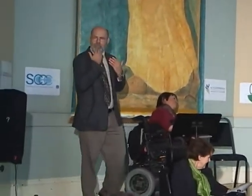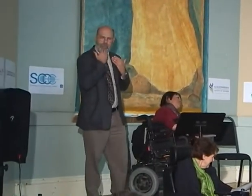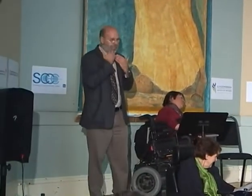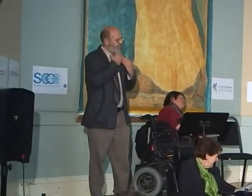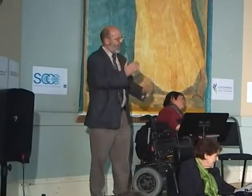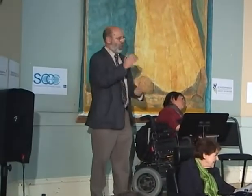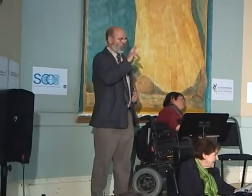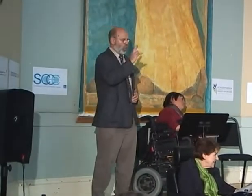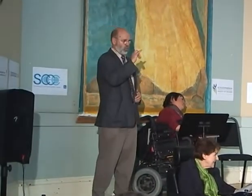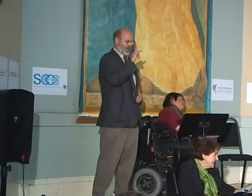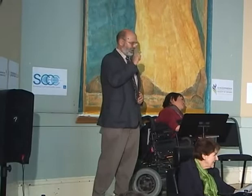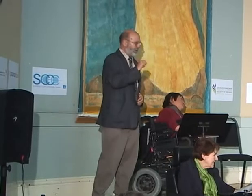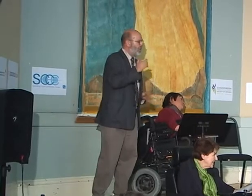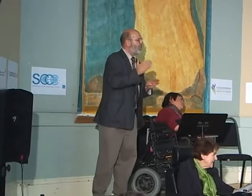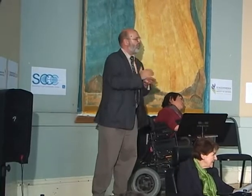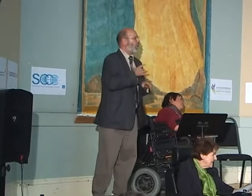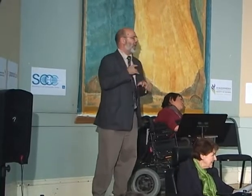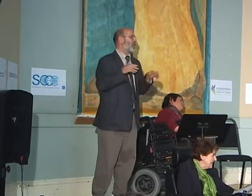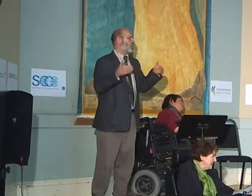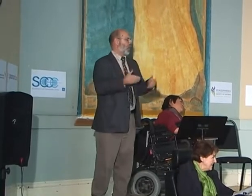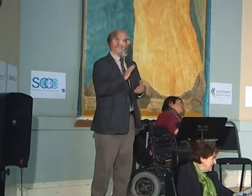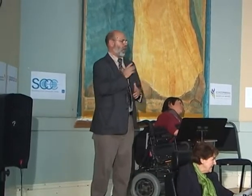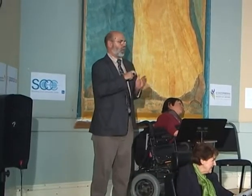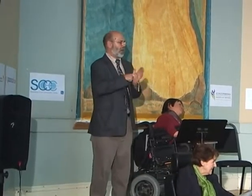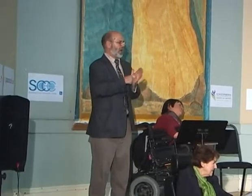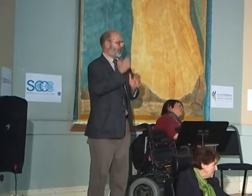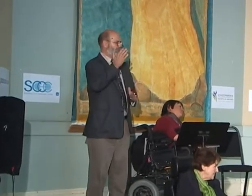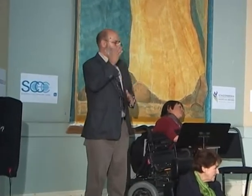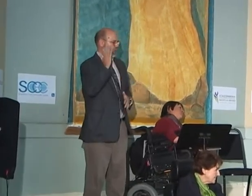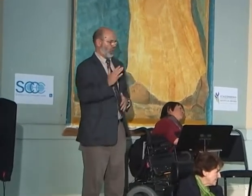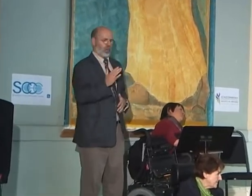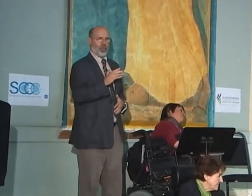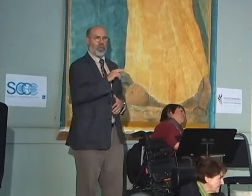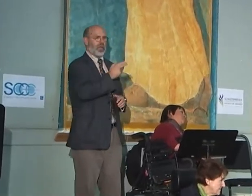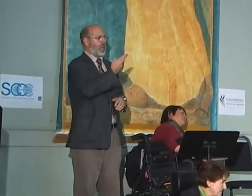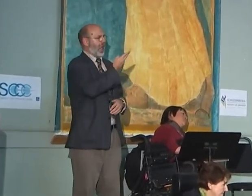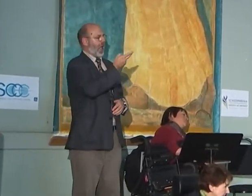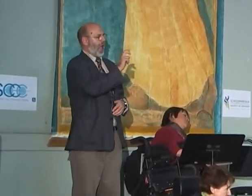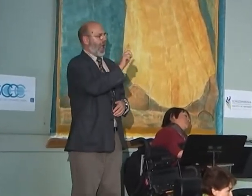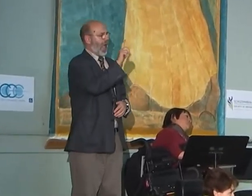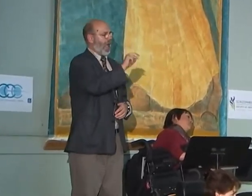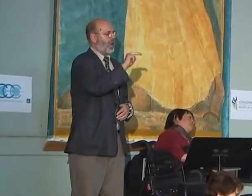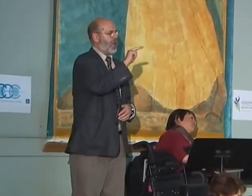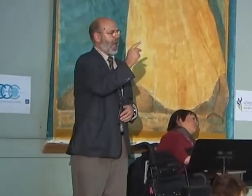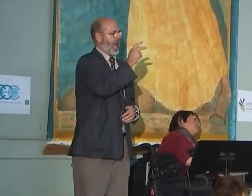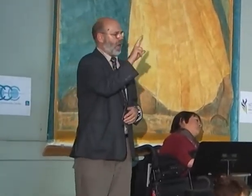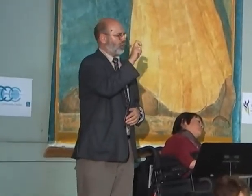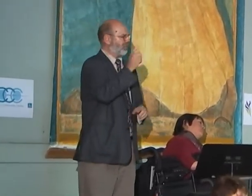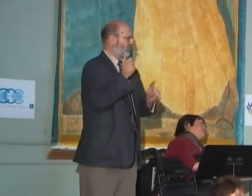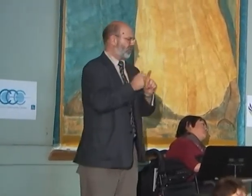[Gary Malkowski] Thank you. Thank you, Chris, for that. Um, I'd like to introduce our keynote speaker this morning.